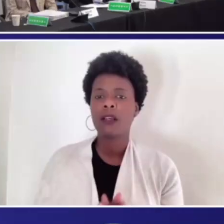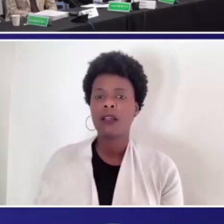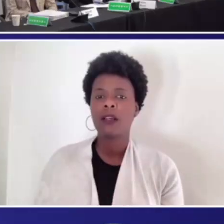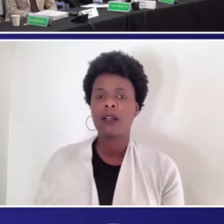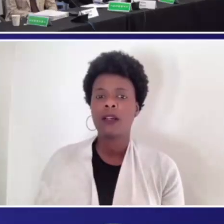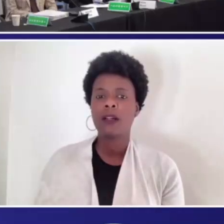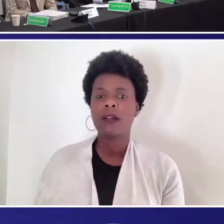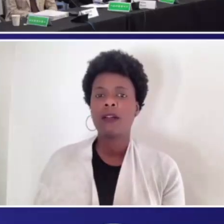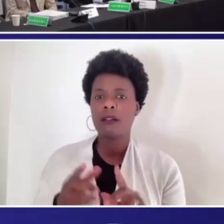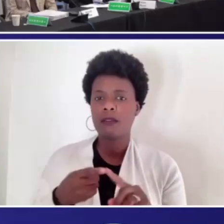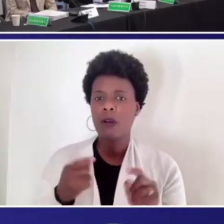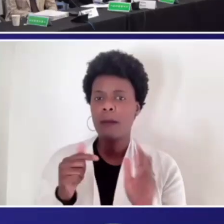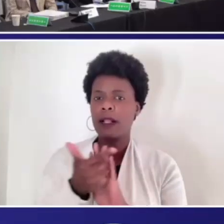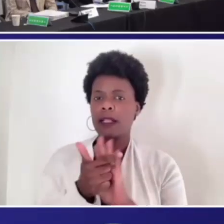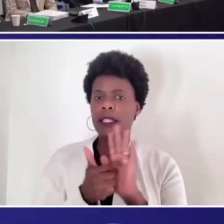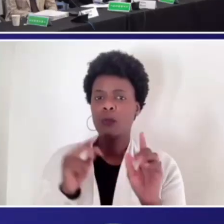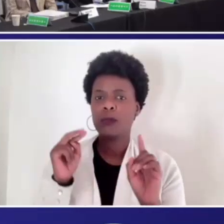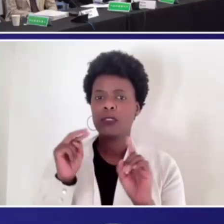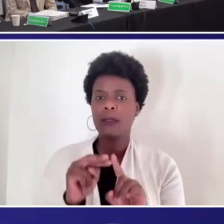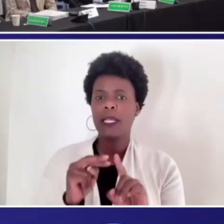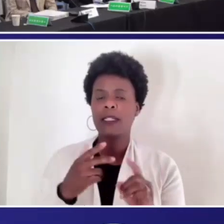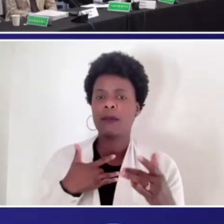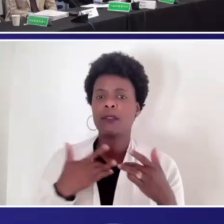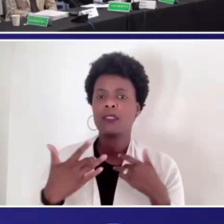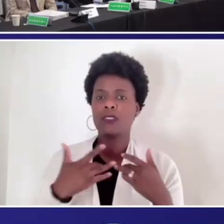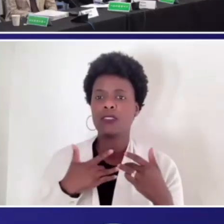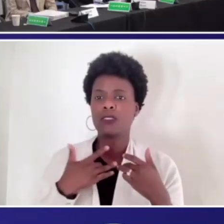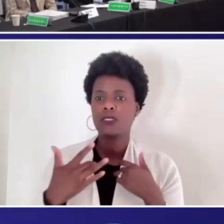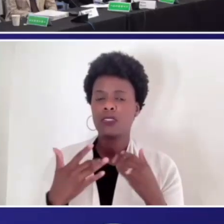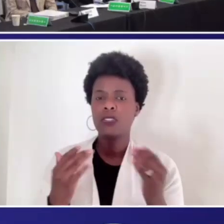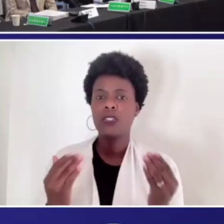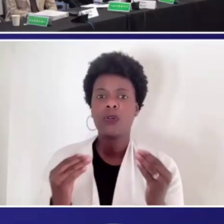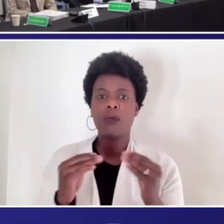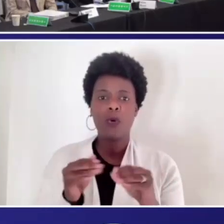from a legal perspective, I was concerned that you're just further differentiating